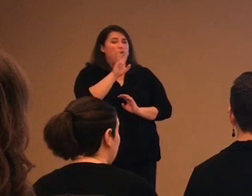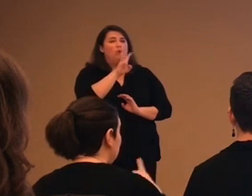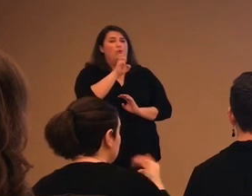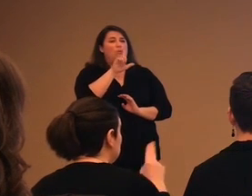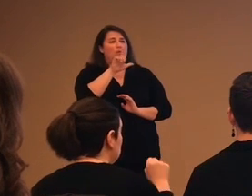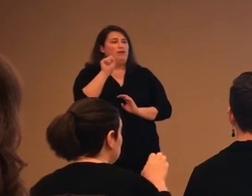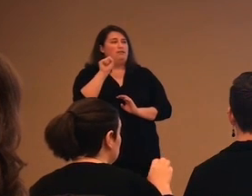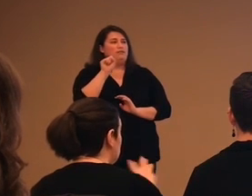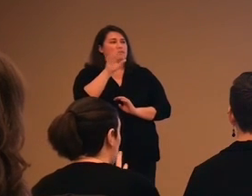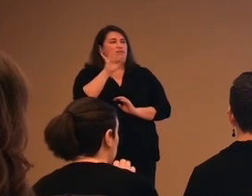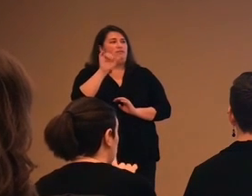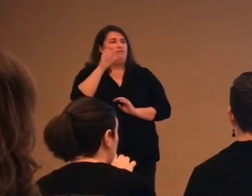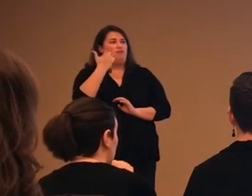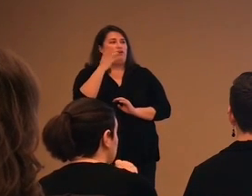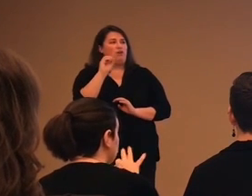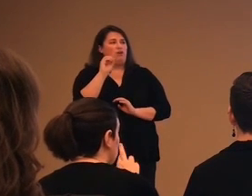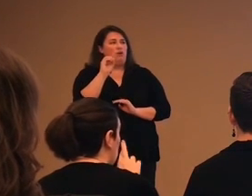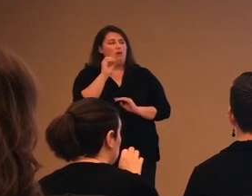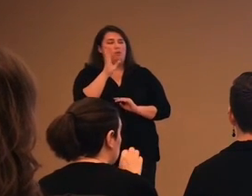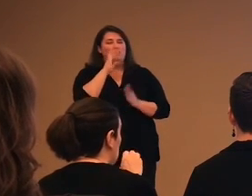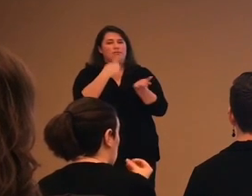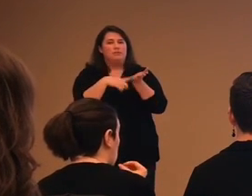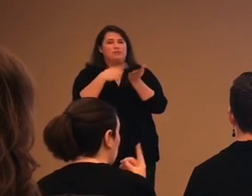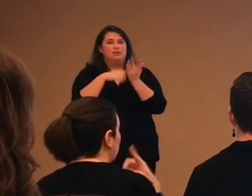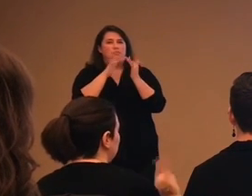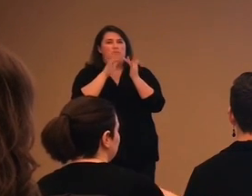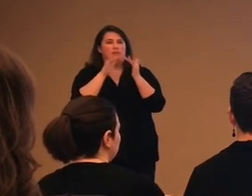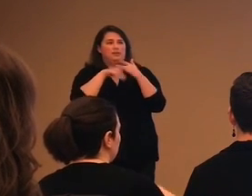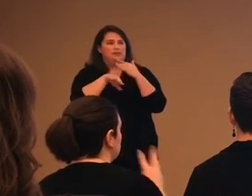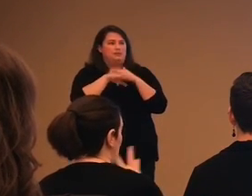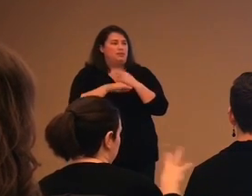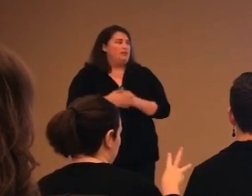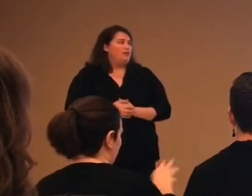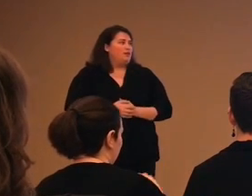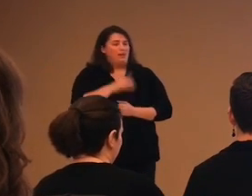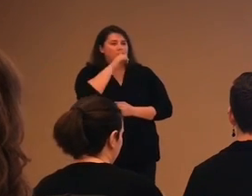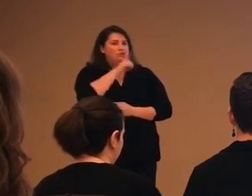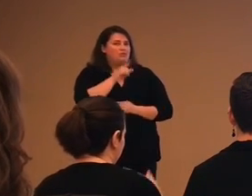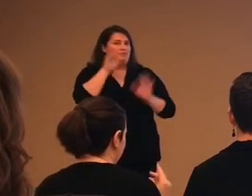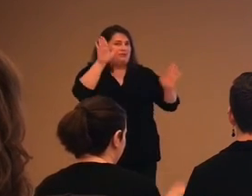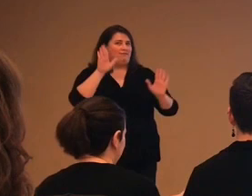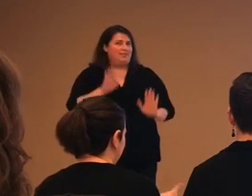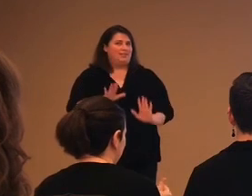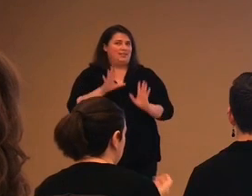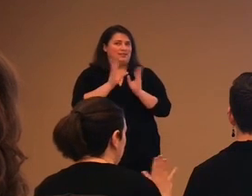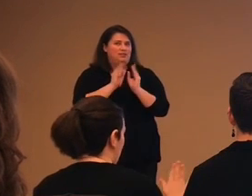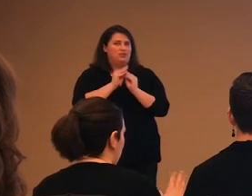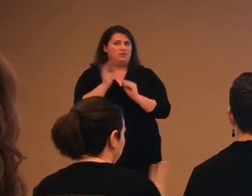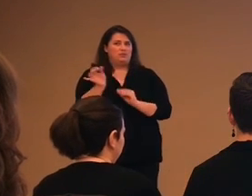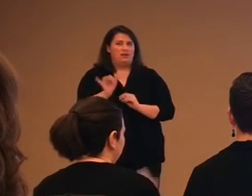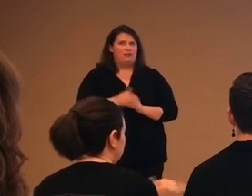We're going to be talking about website accessibility, so I'm sure that's gonna be a fantastic session as well, and there's still